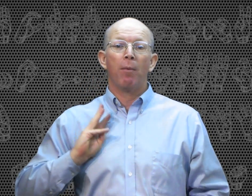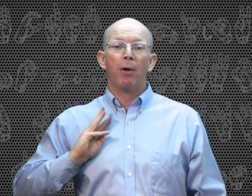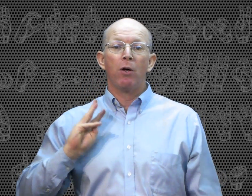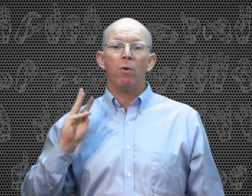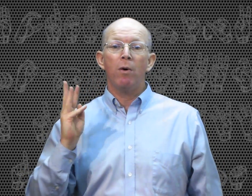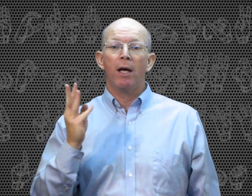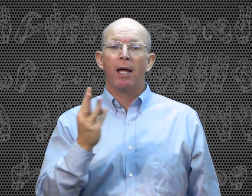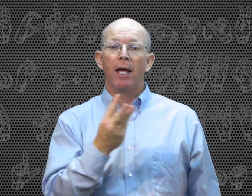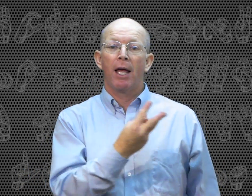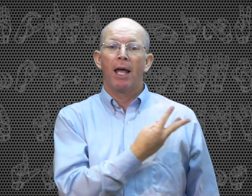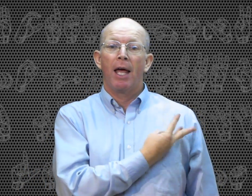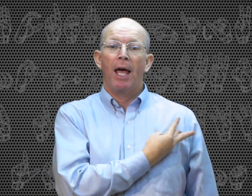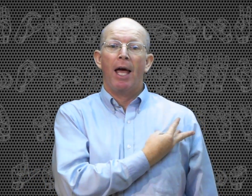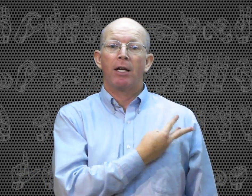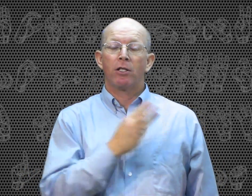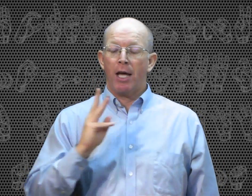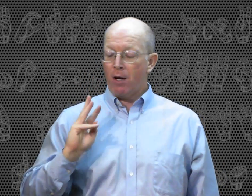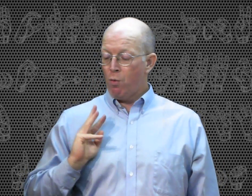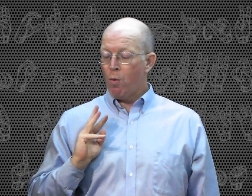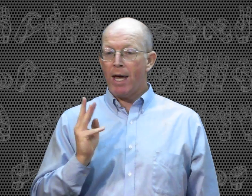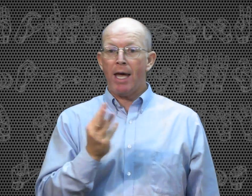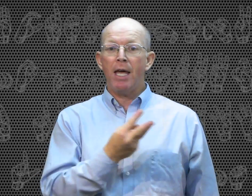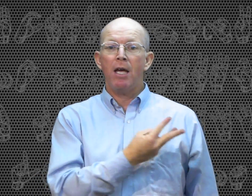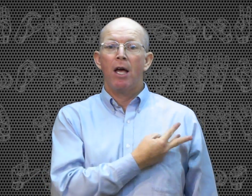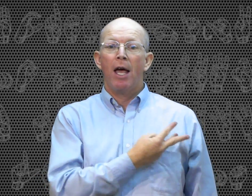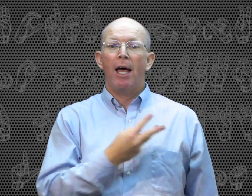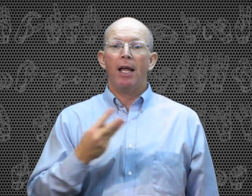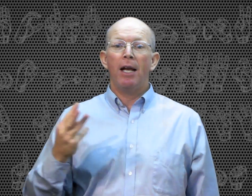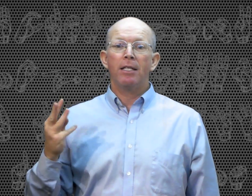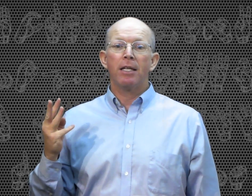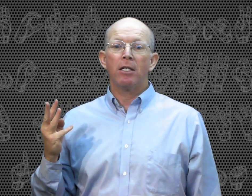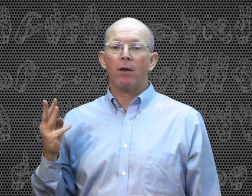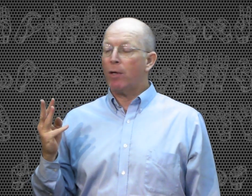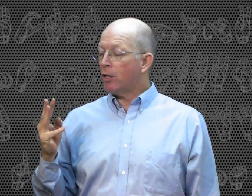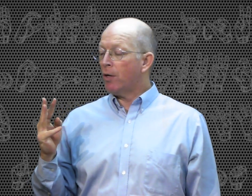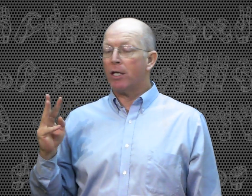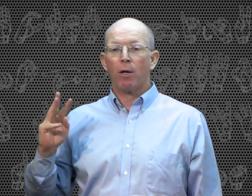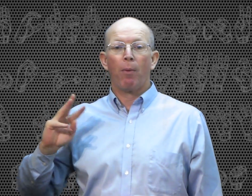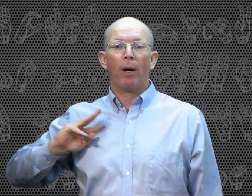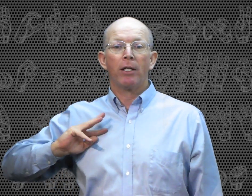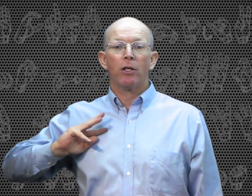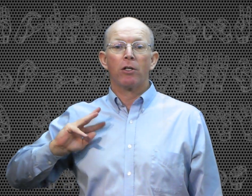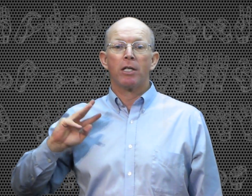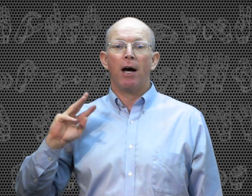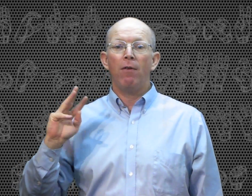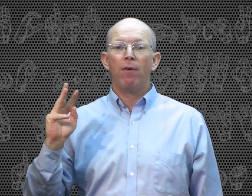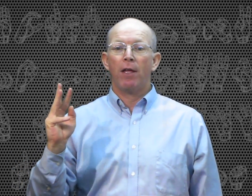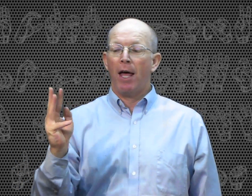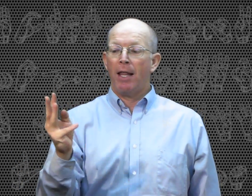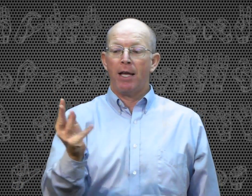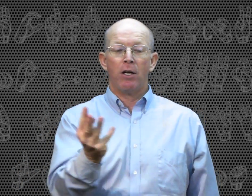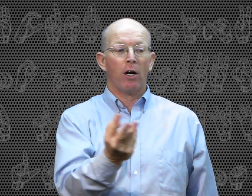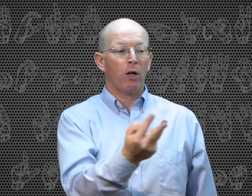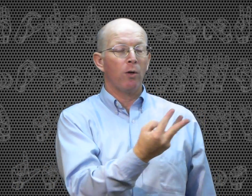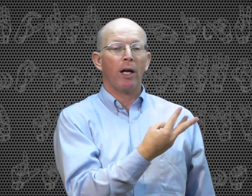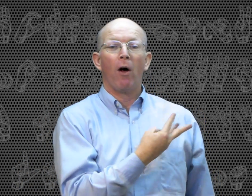The W and you are saying, WE. And essentially what you are doing is pointing to yourself and you are